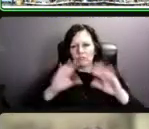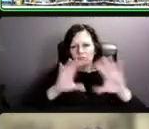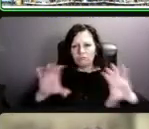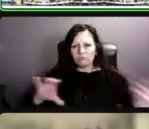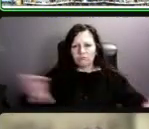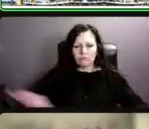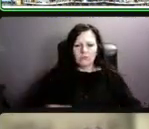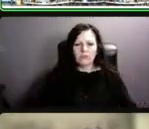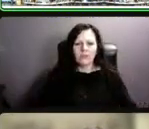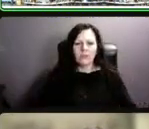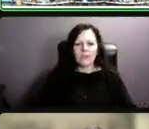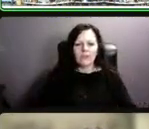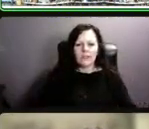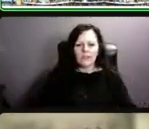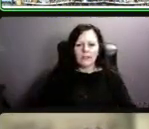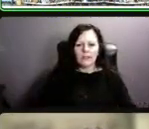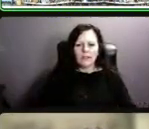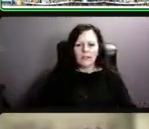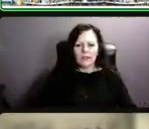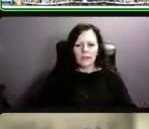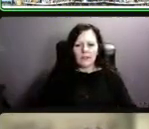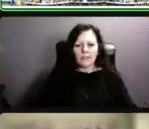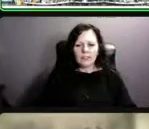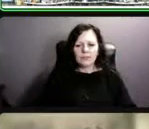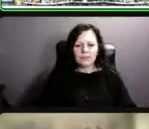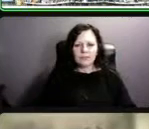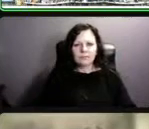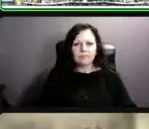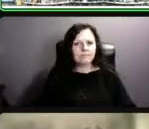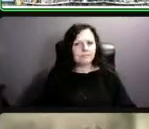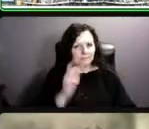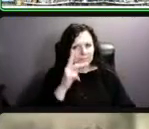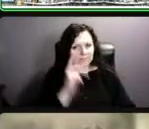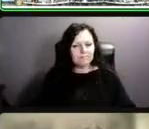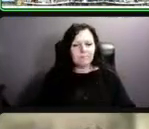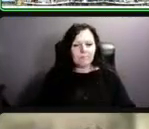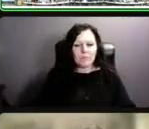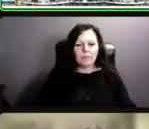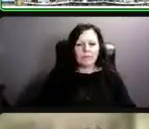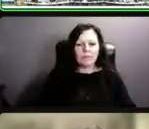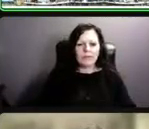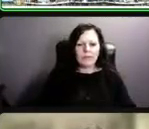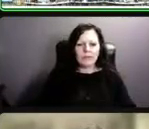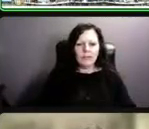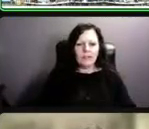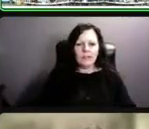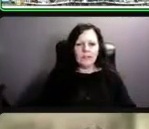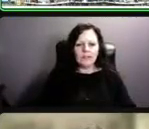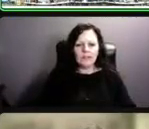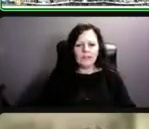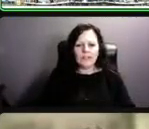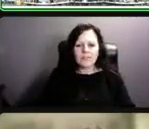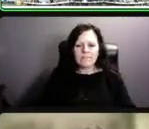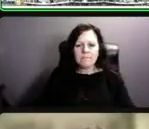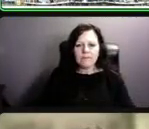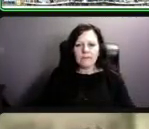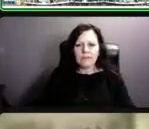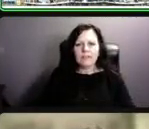MY COLLEAGUE COLLEAGUE WHO